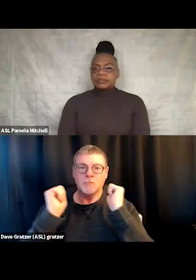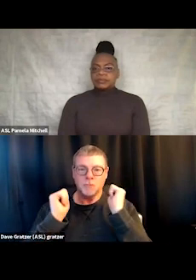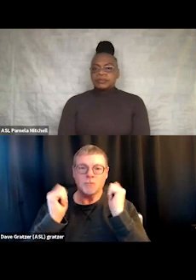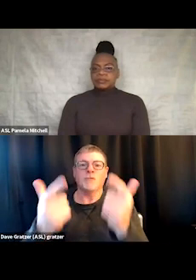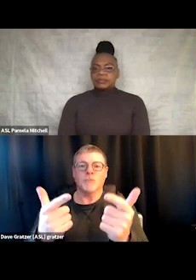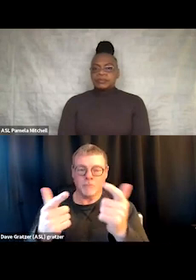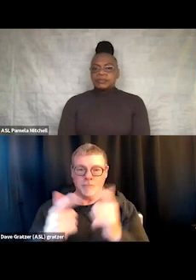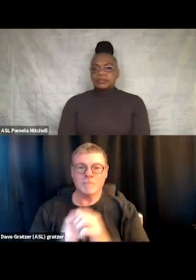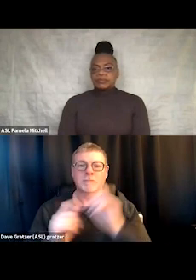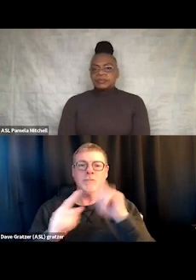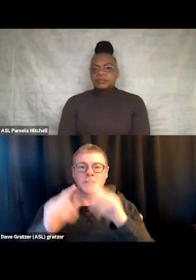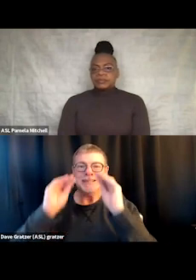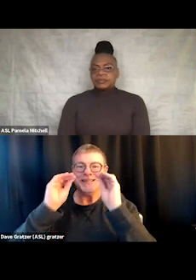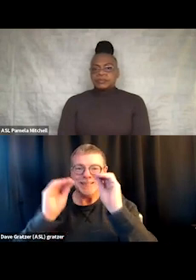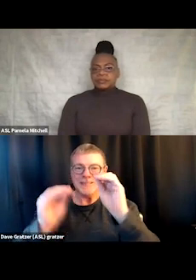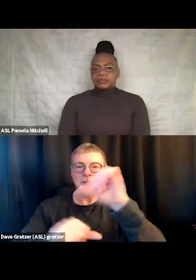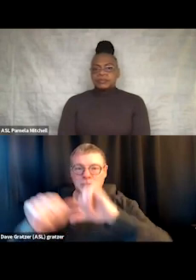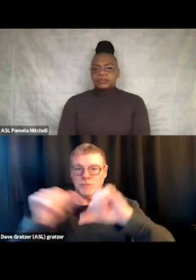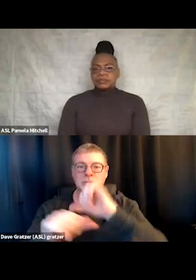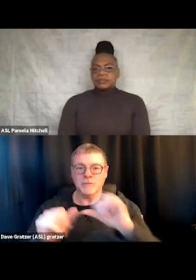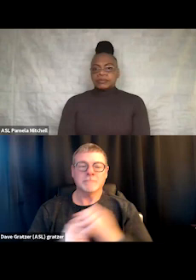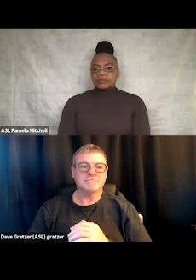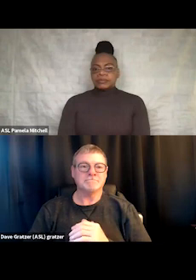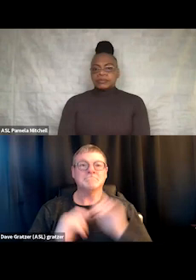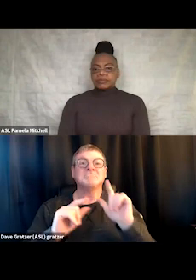Being able to teach each other along this journey. And so, again,